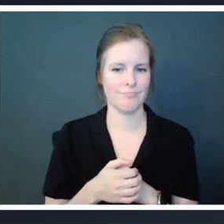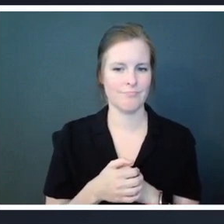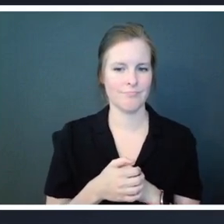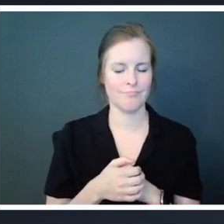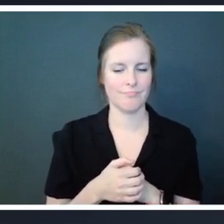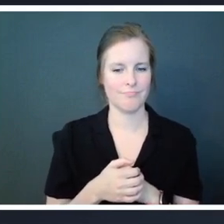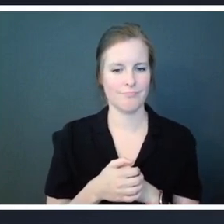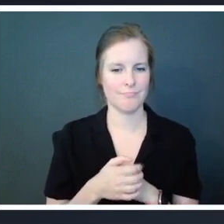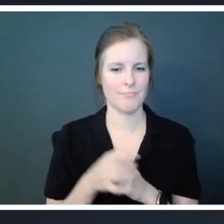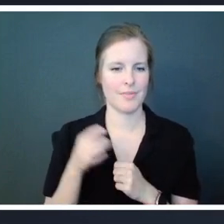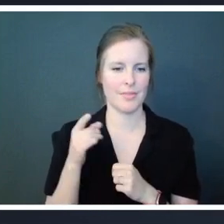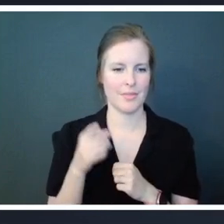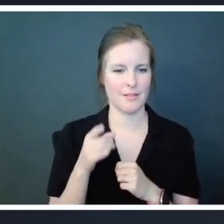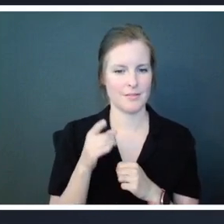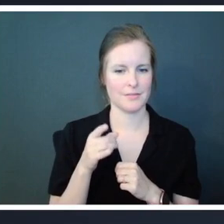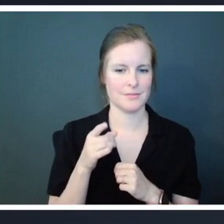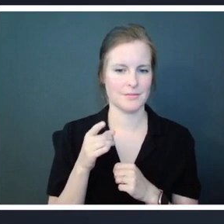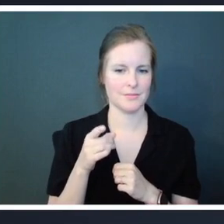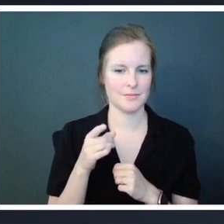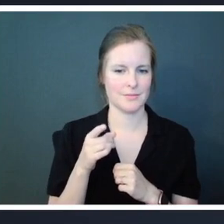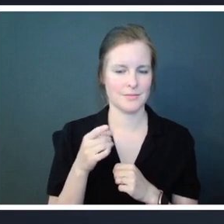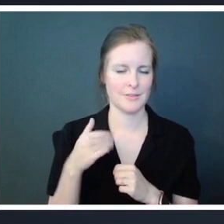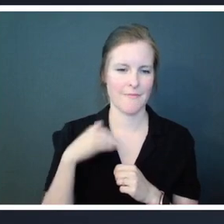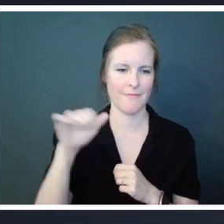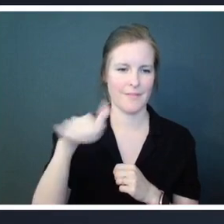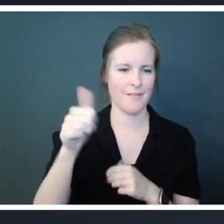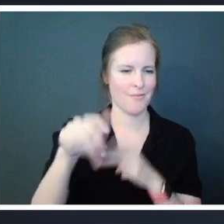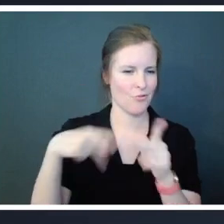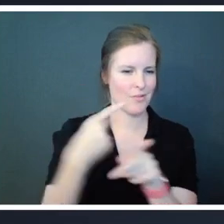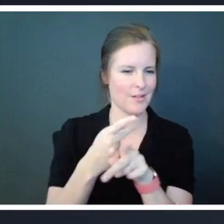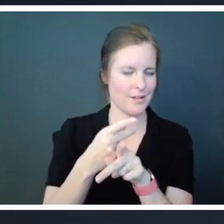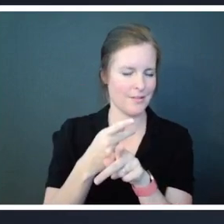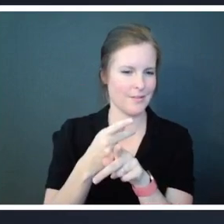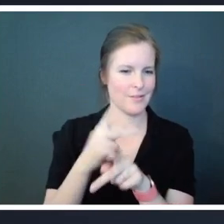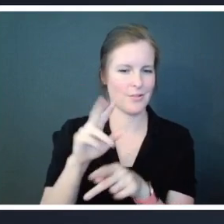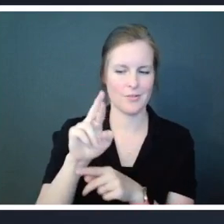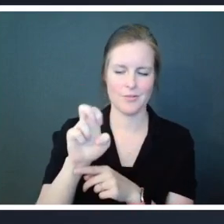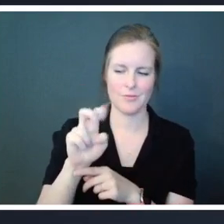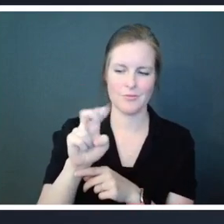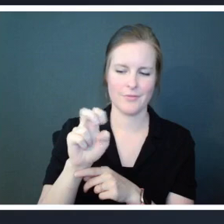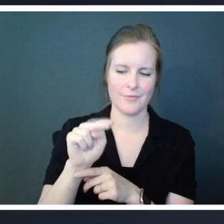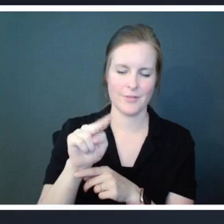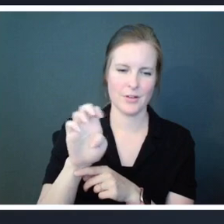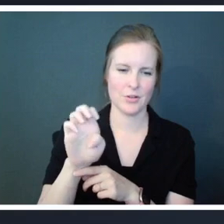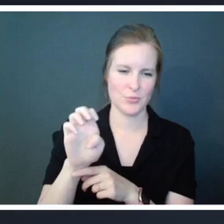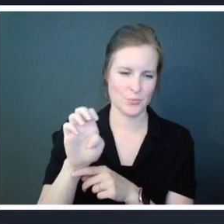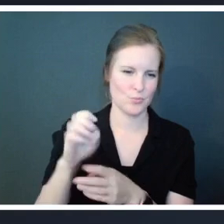these objects are another type of revenue stamp known as a Non-Postage Revenue stamp.